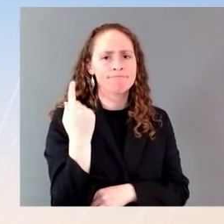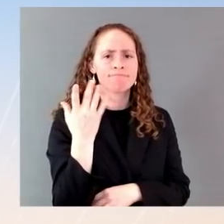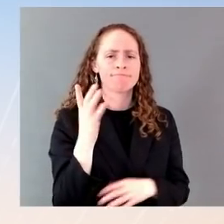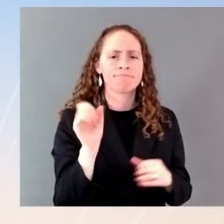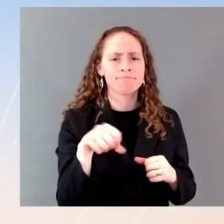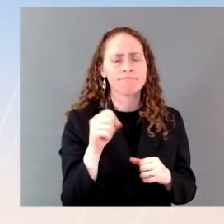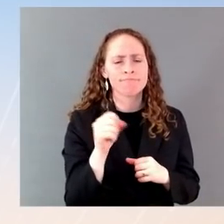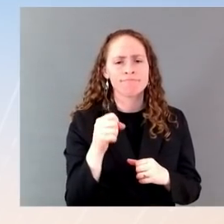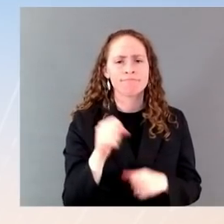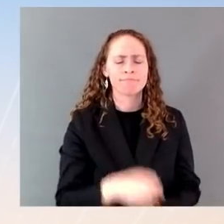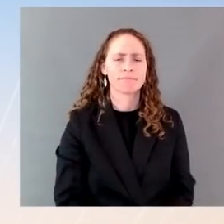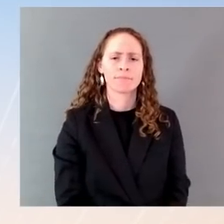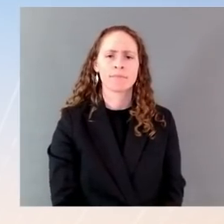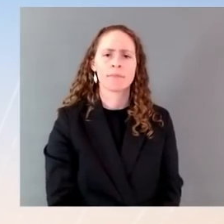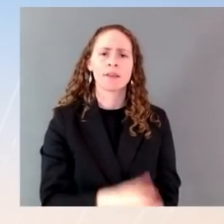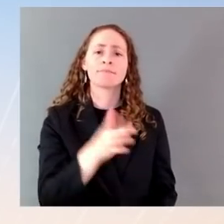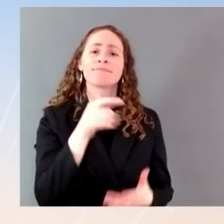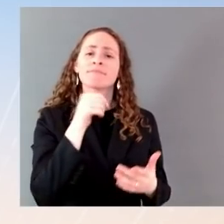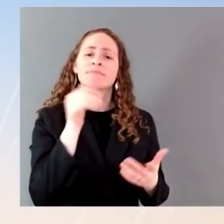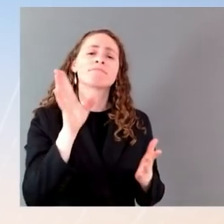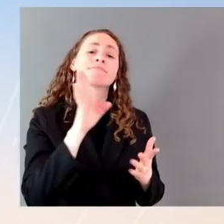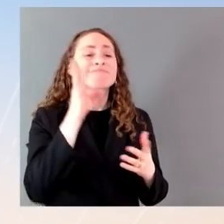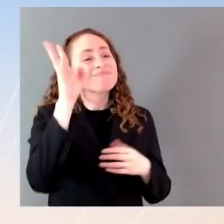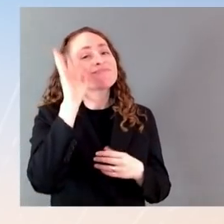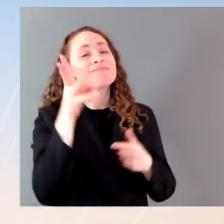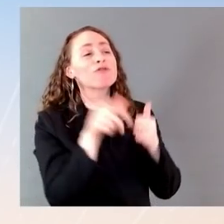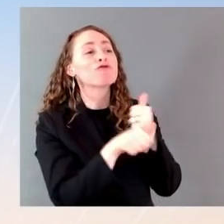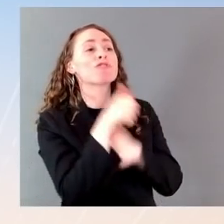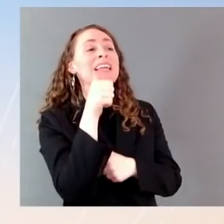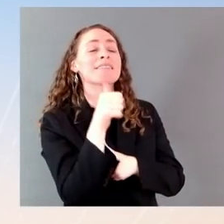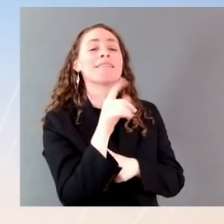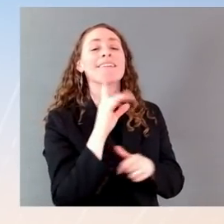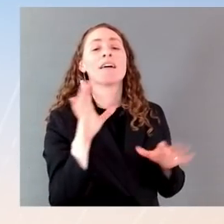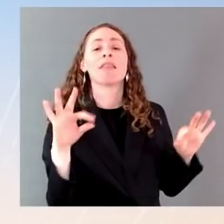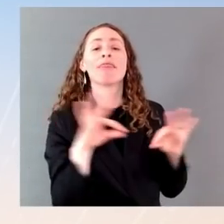and with our European allies about the best way forward. And we think this stands the best chance